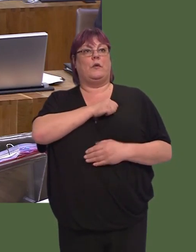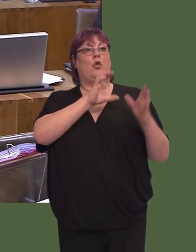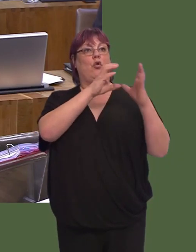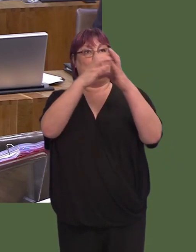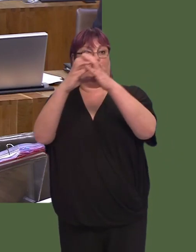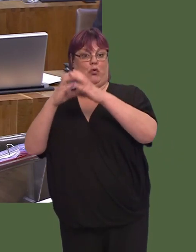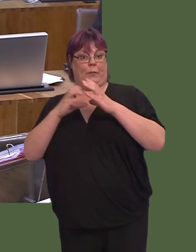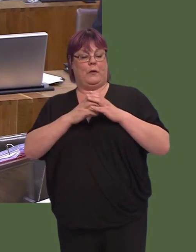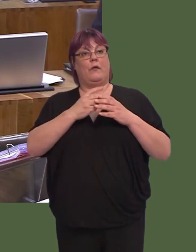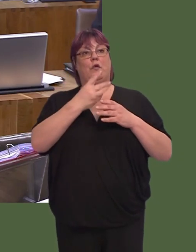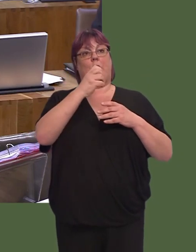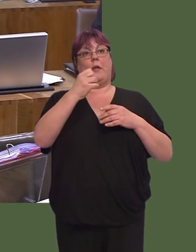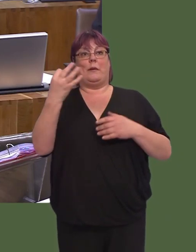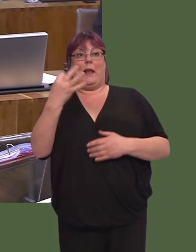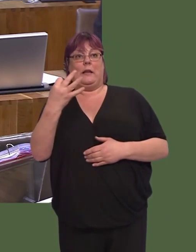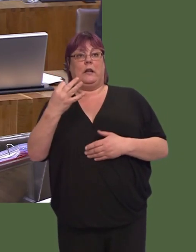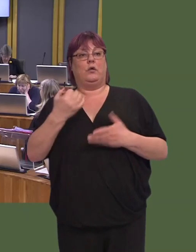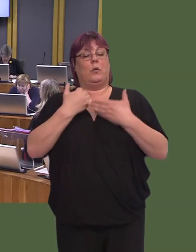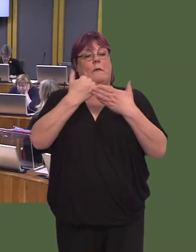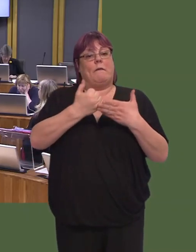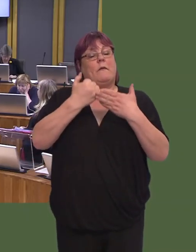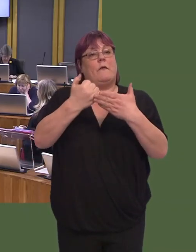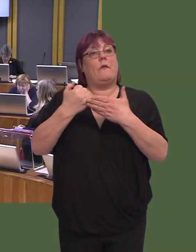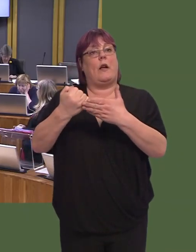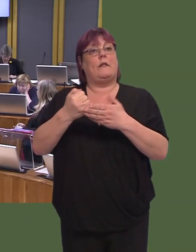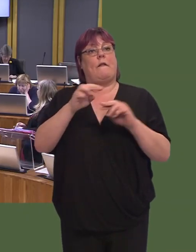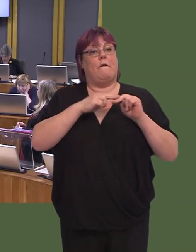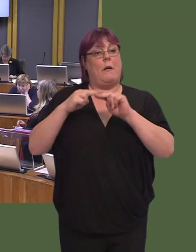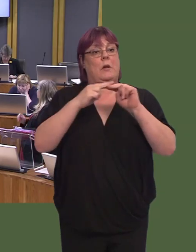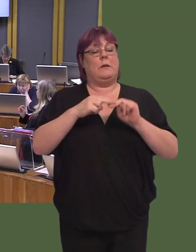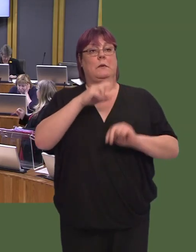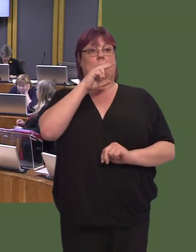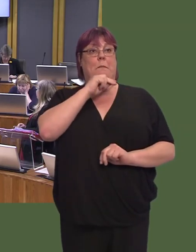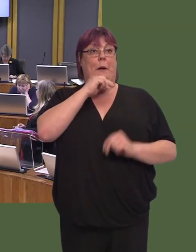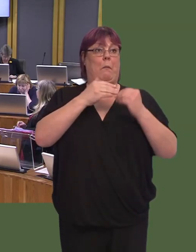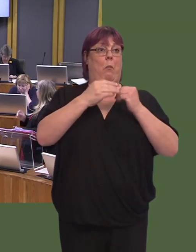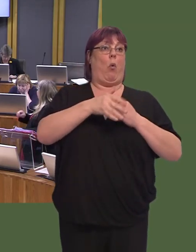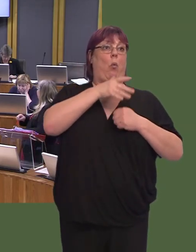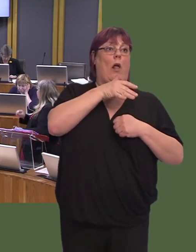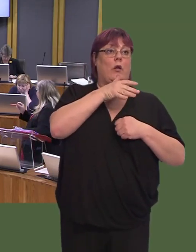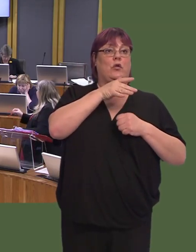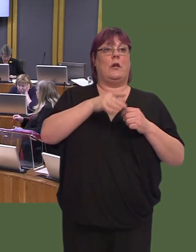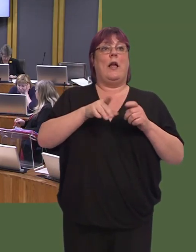to enable families to use more Welsh. The Member's absolutely rightóthere's real data to show that preschool activity does